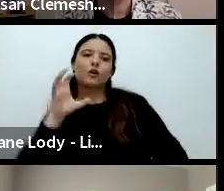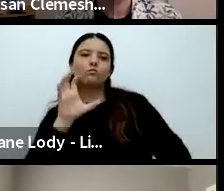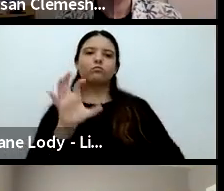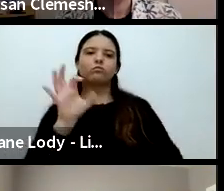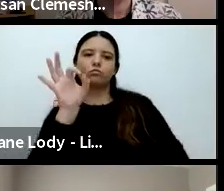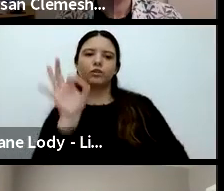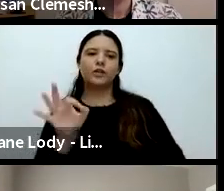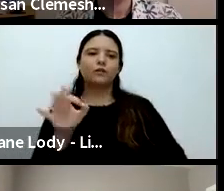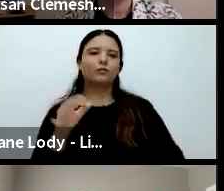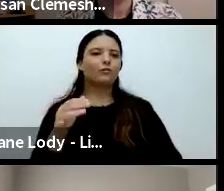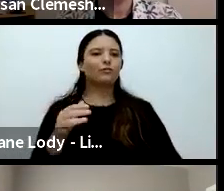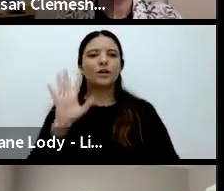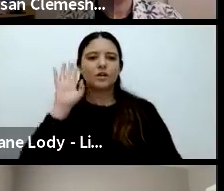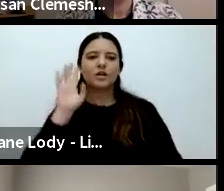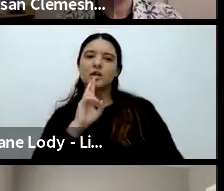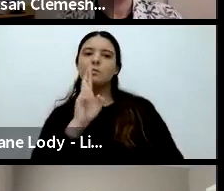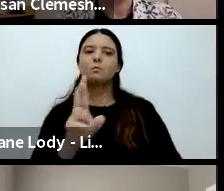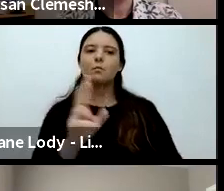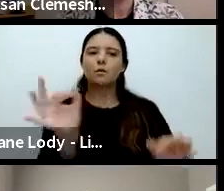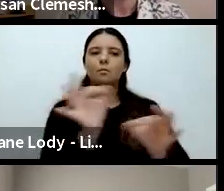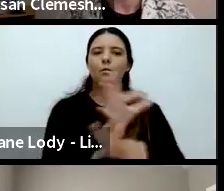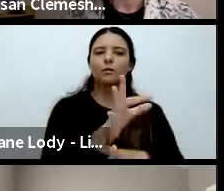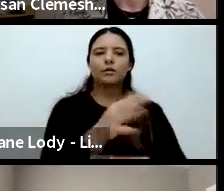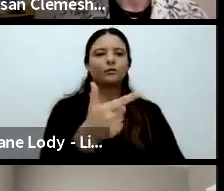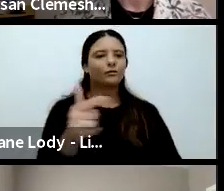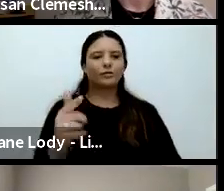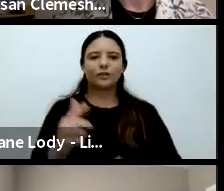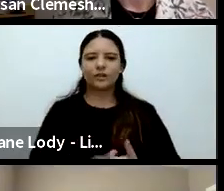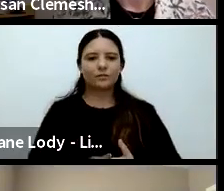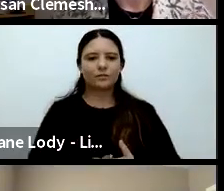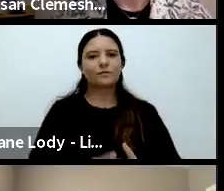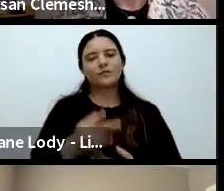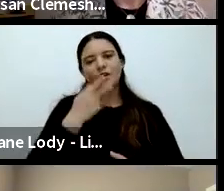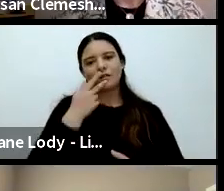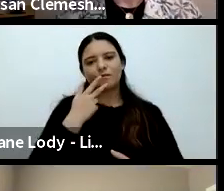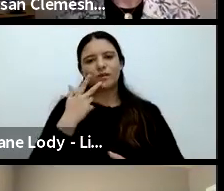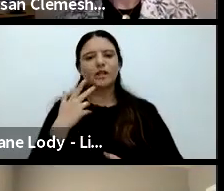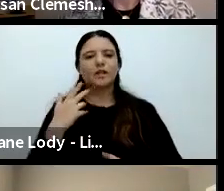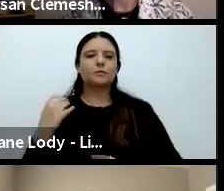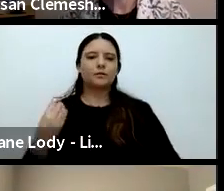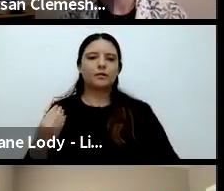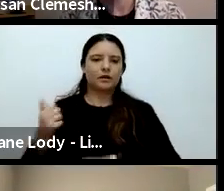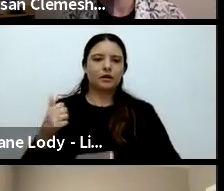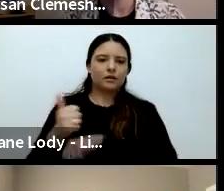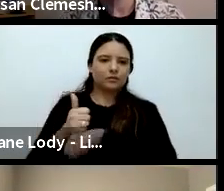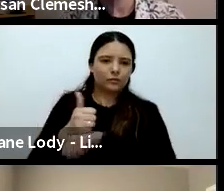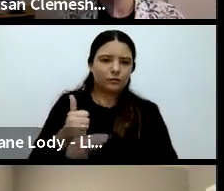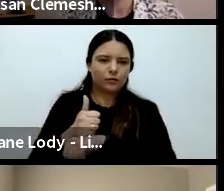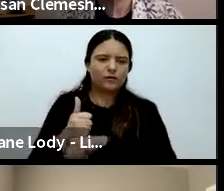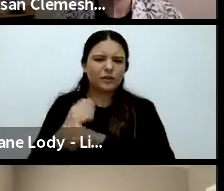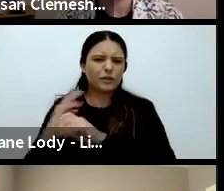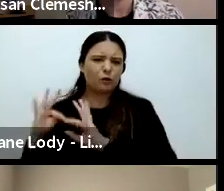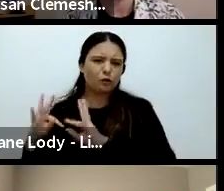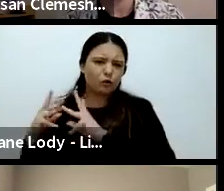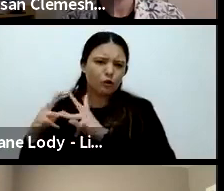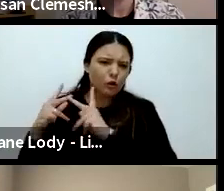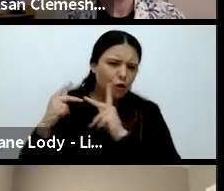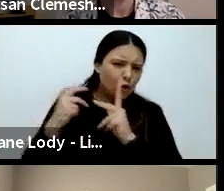trying to find one. There was a. there was a study i did.